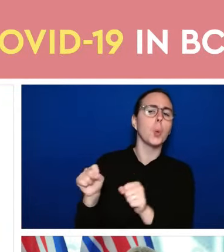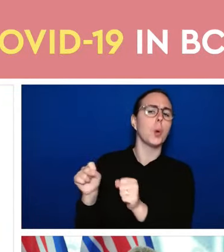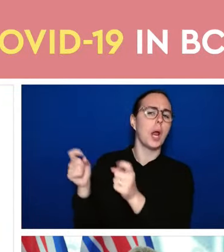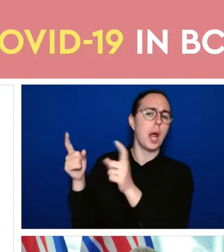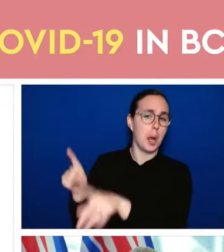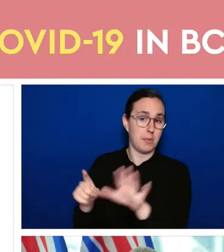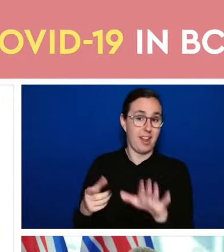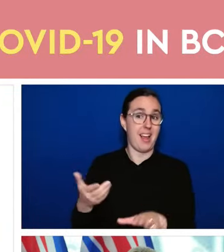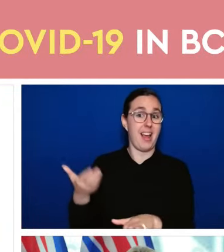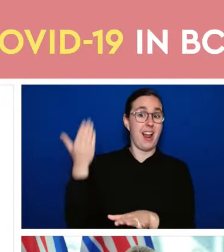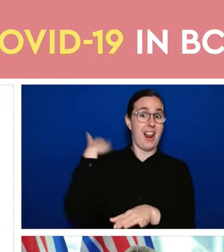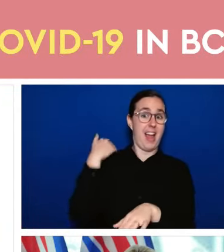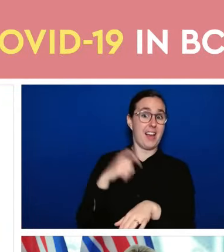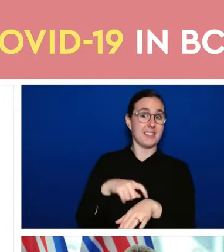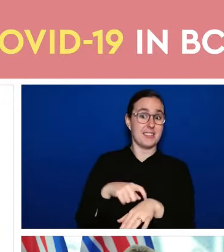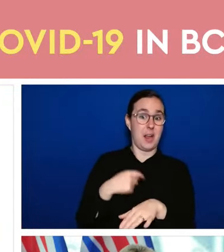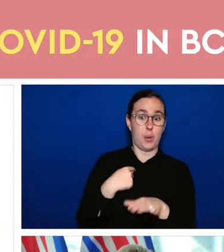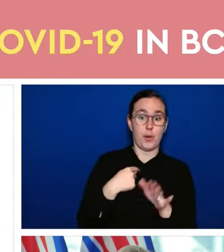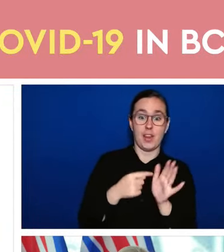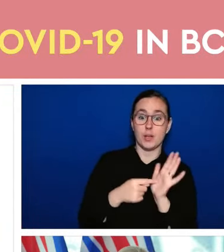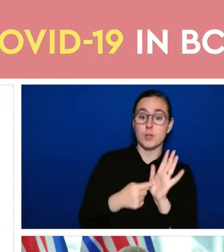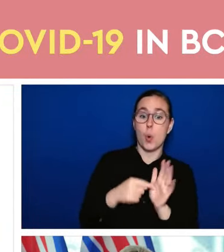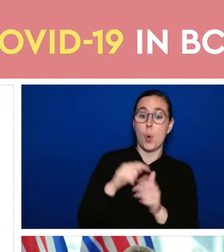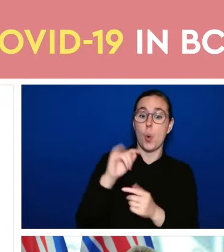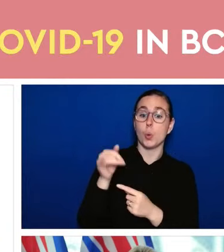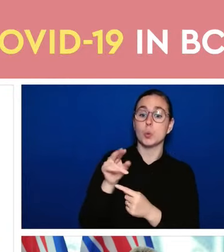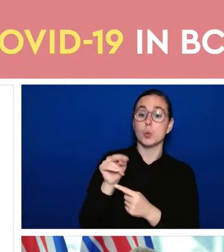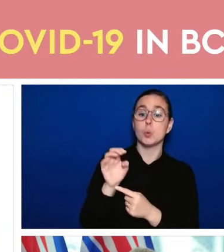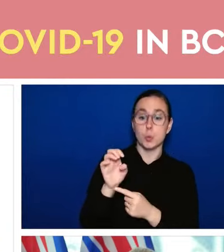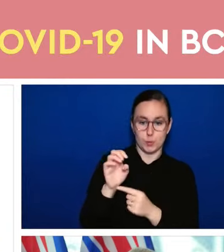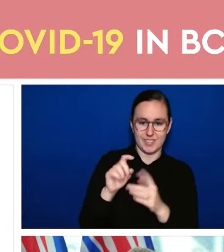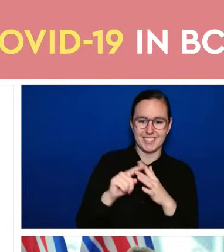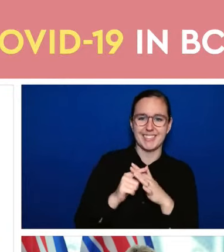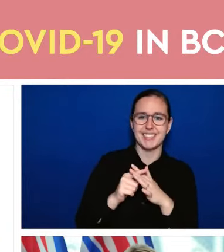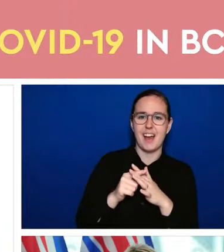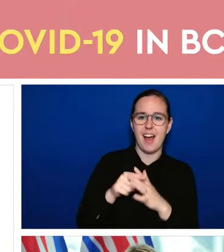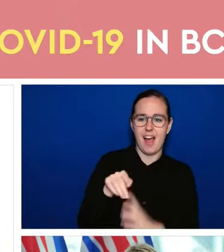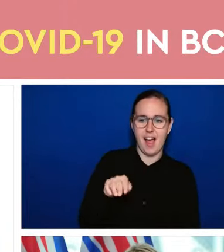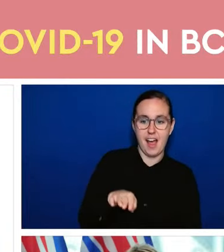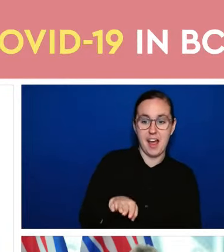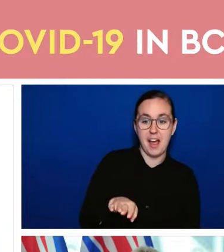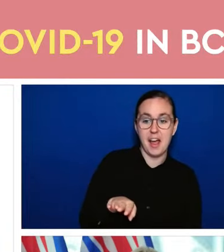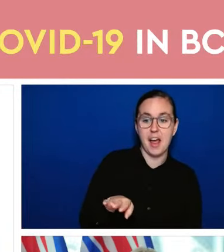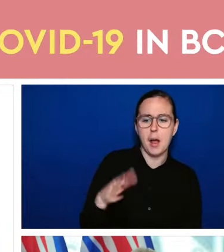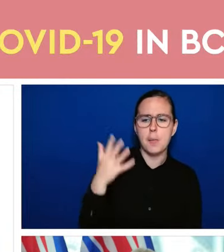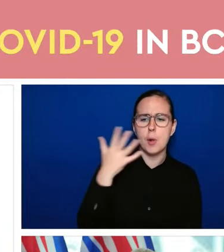track of going up in. Along with the coloured lines on the end